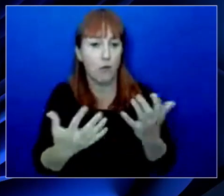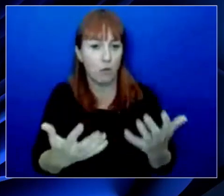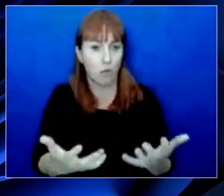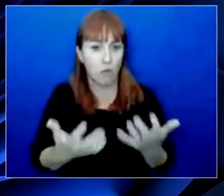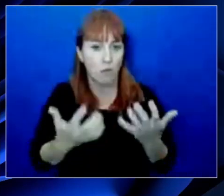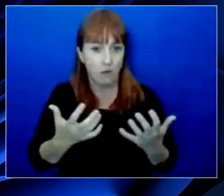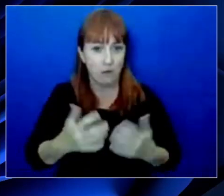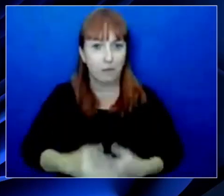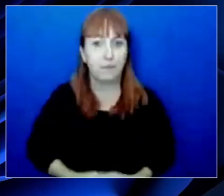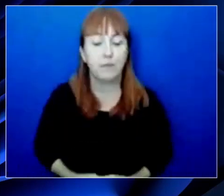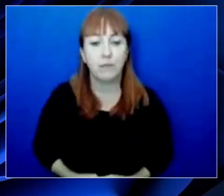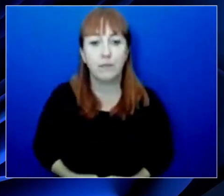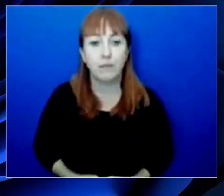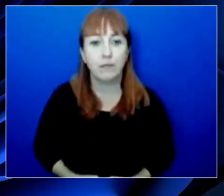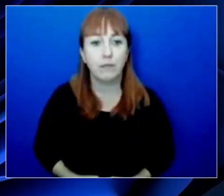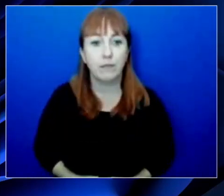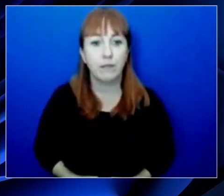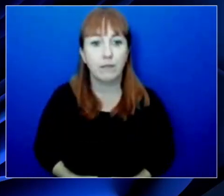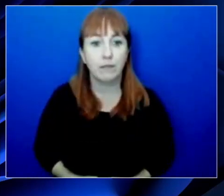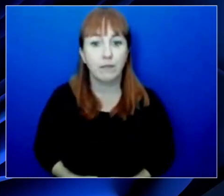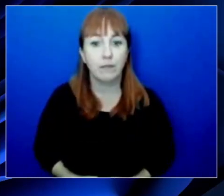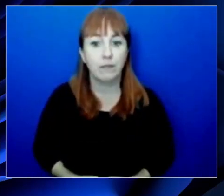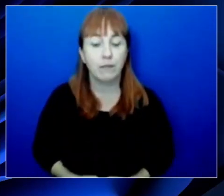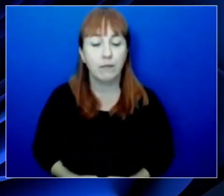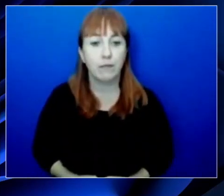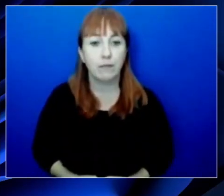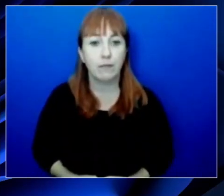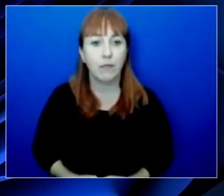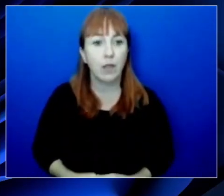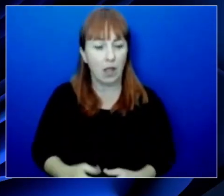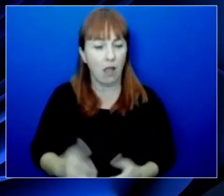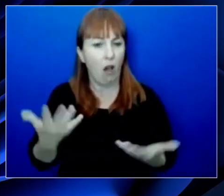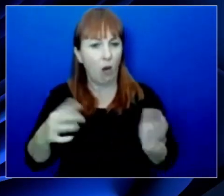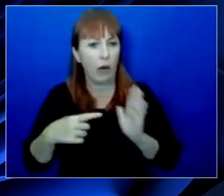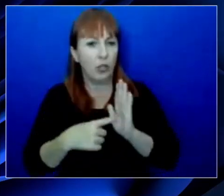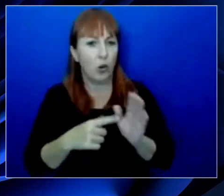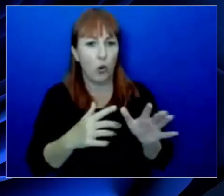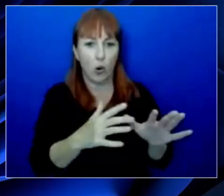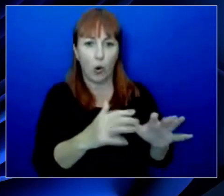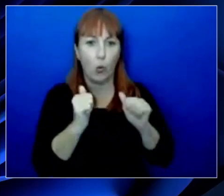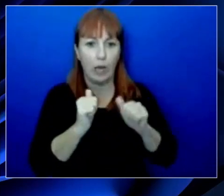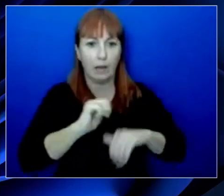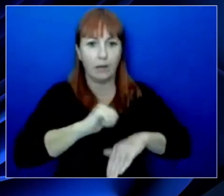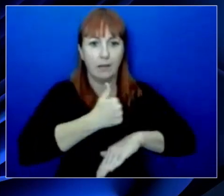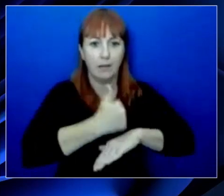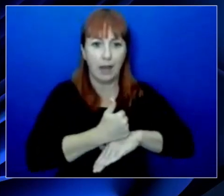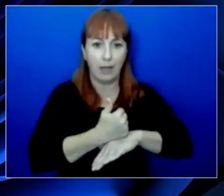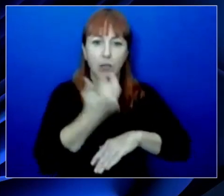And we showed you the quick Settings feature first for a reason I'm going